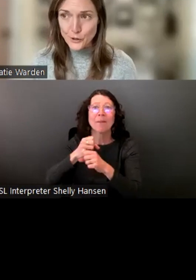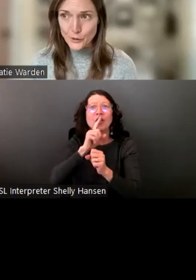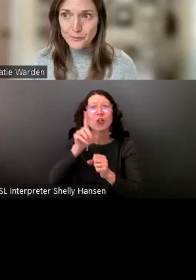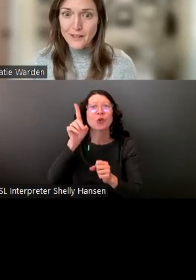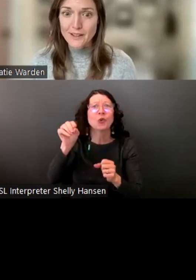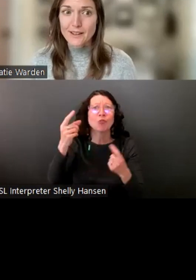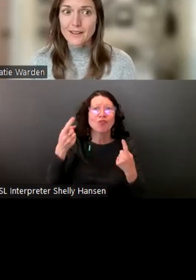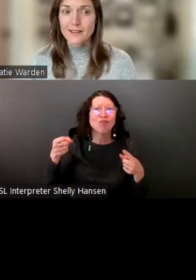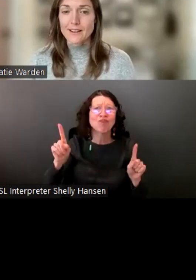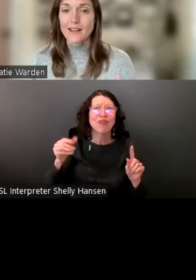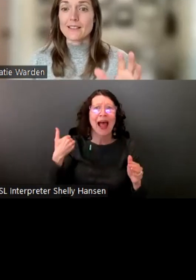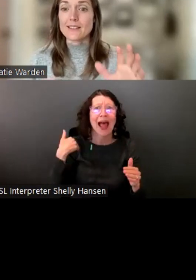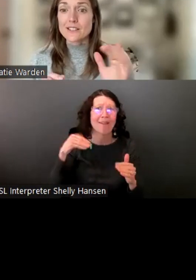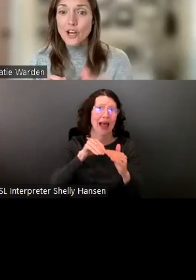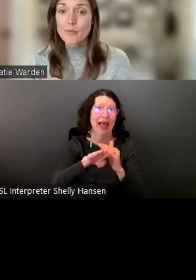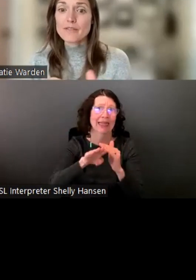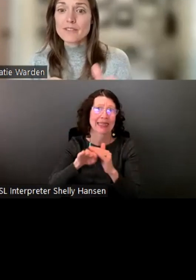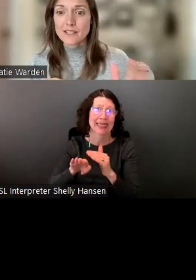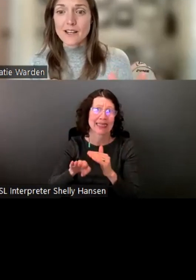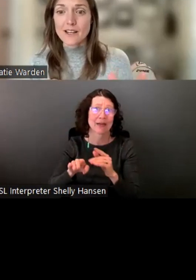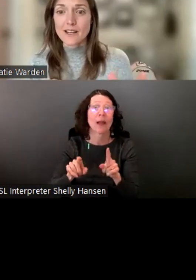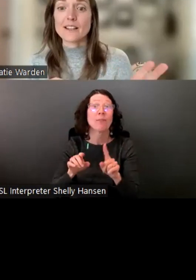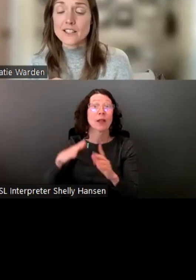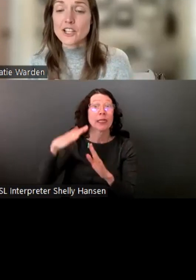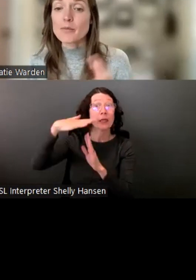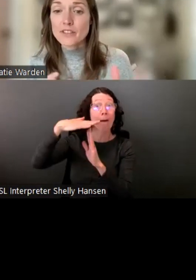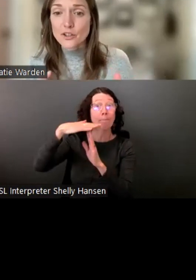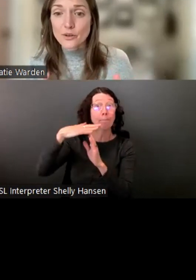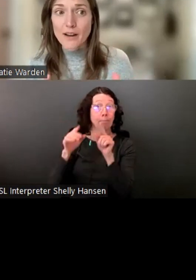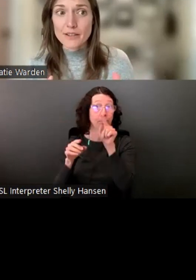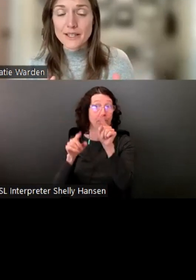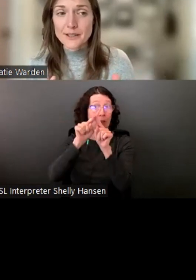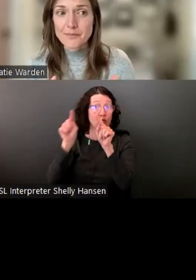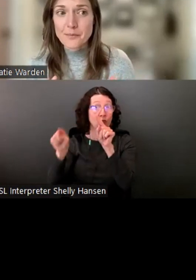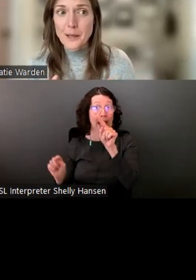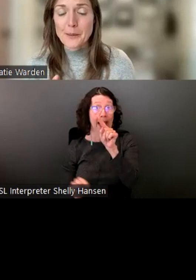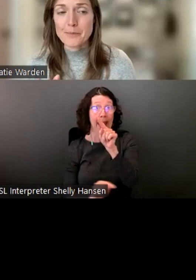So at the top of the graphic, there's a circle,